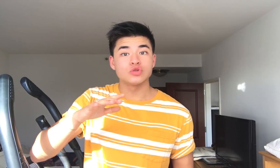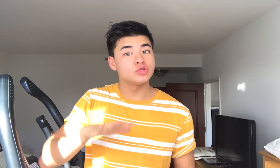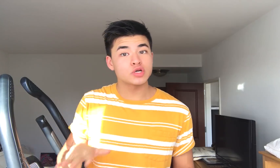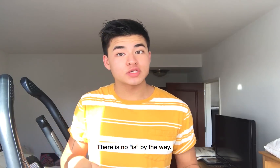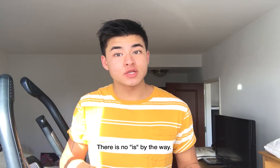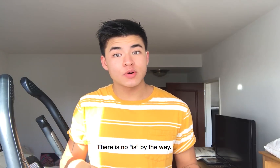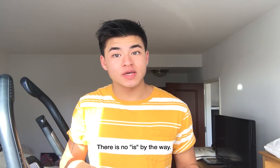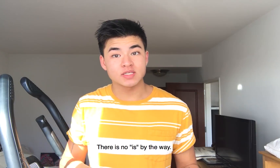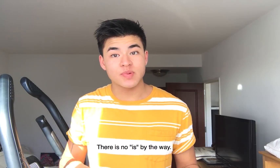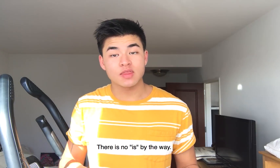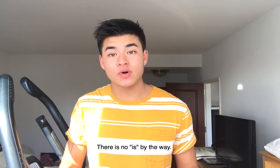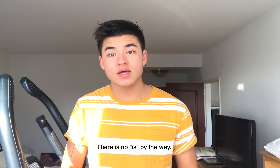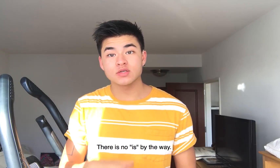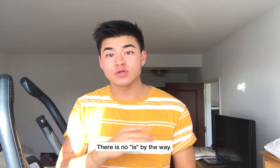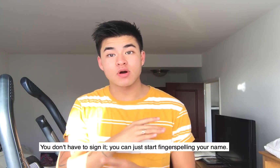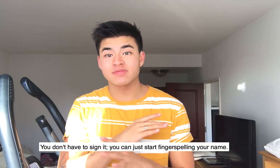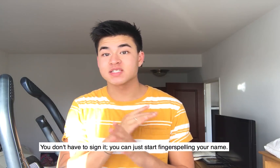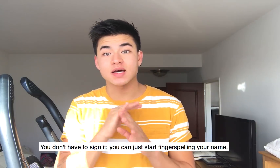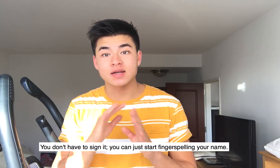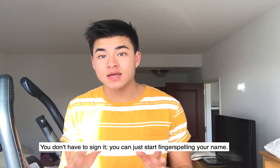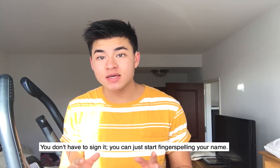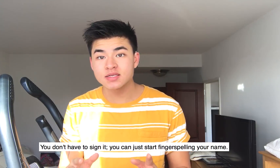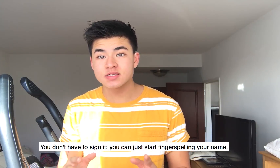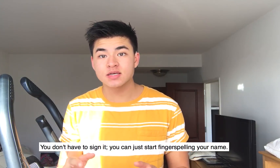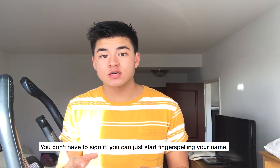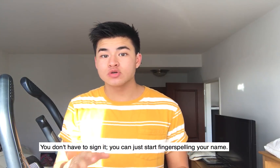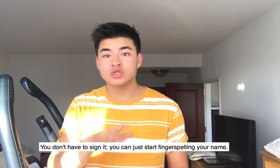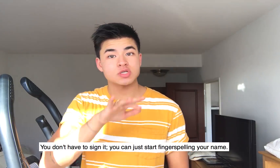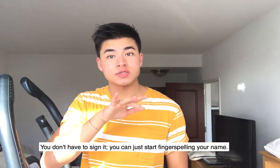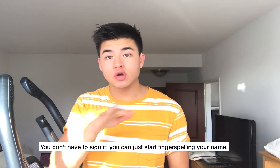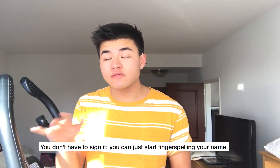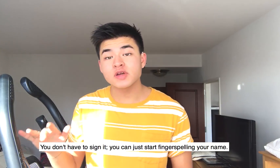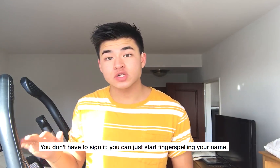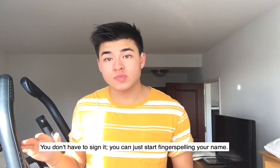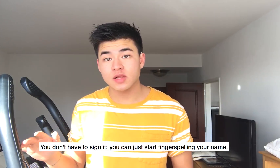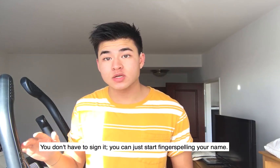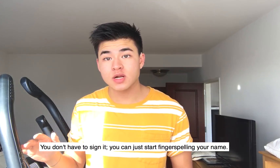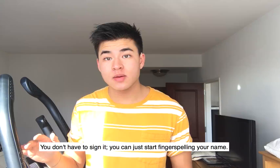There is no ace by the way you don't have to sign is you can just start fingerspelling mini